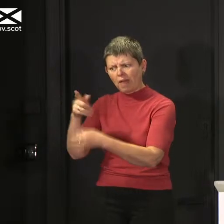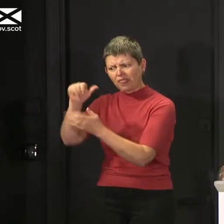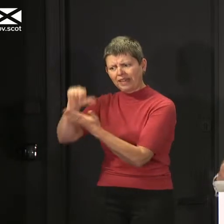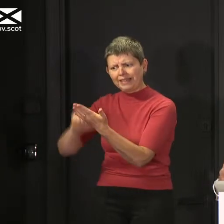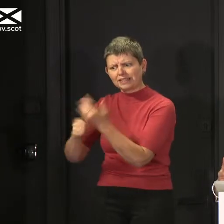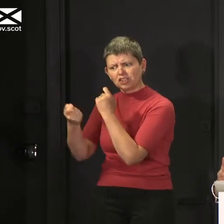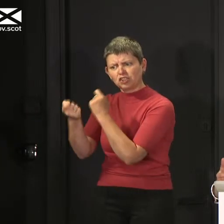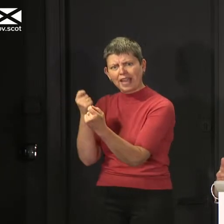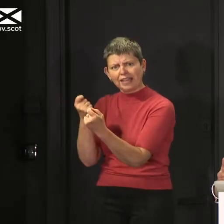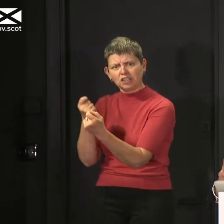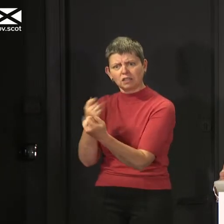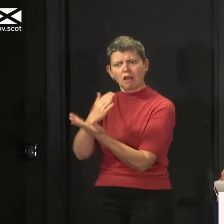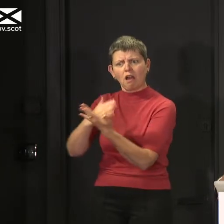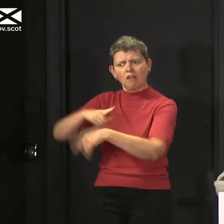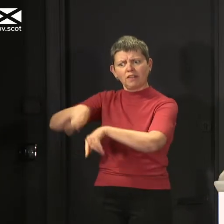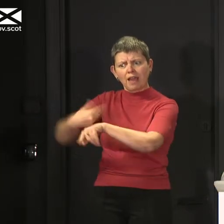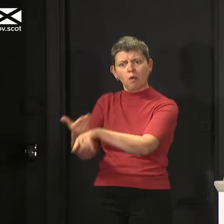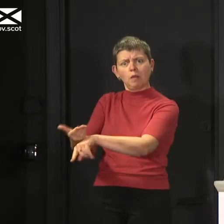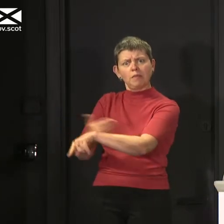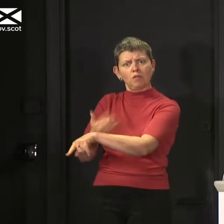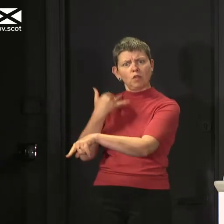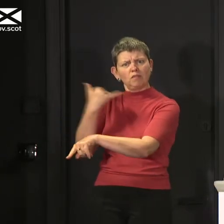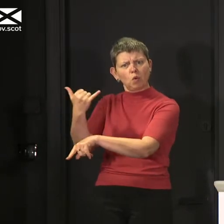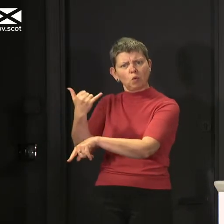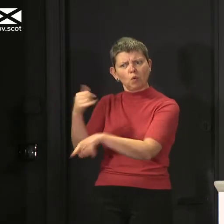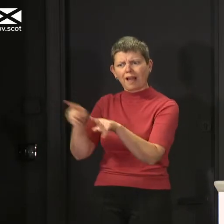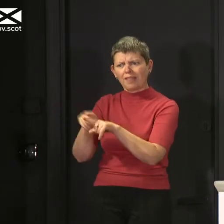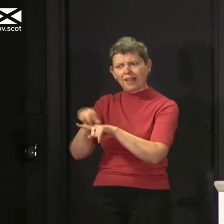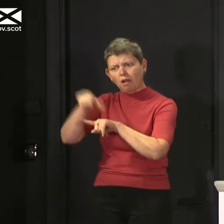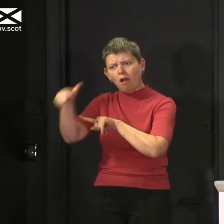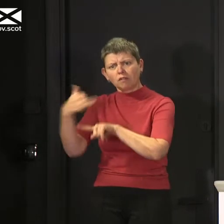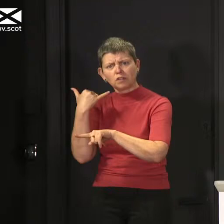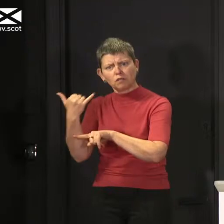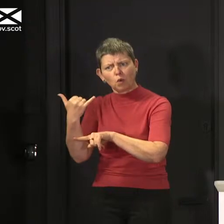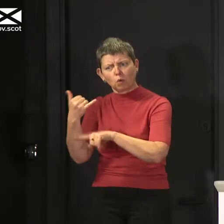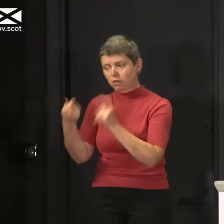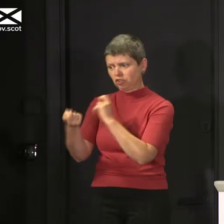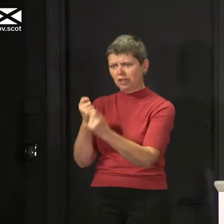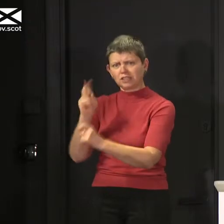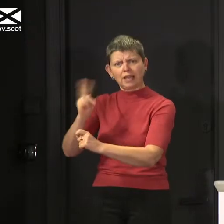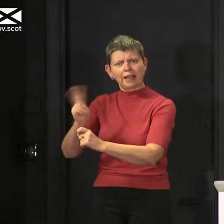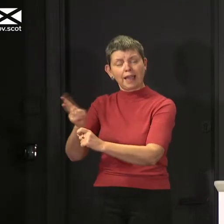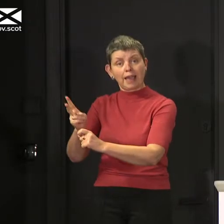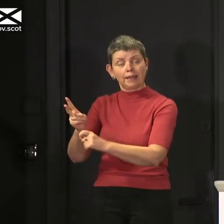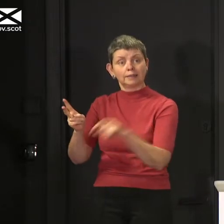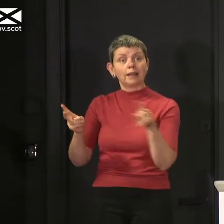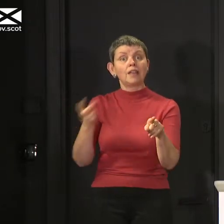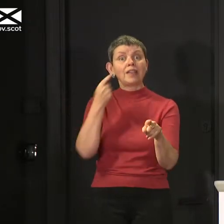changed after the call had happened. And when I was talking to you yesterday, and responding